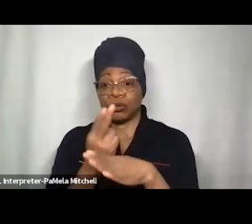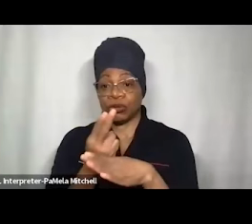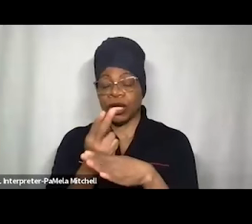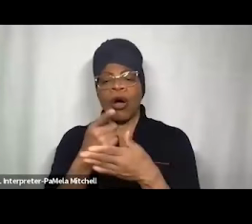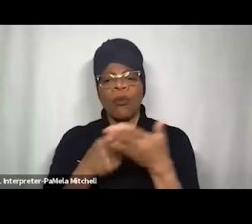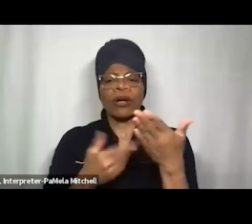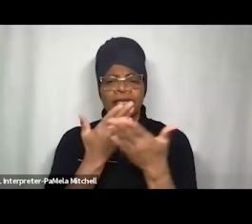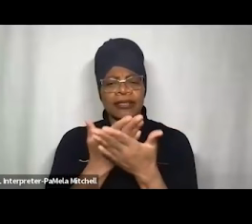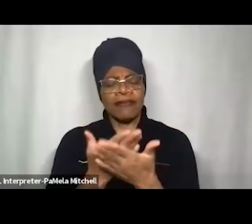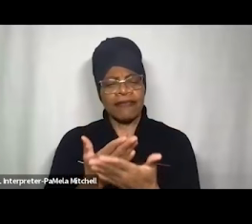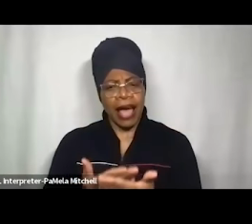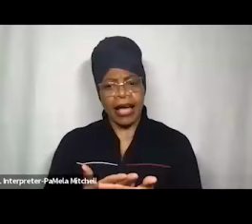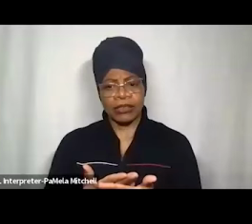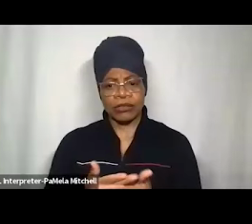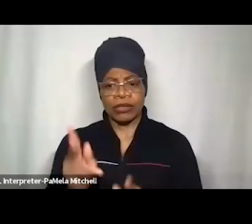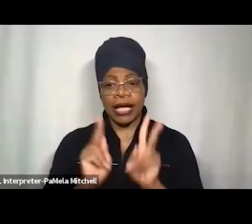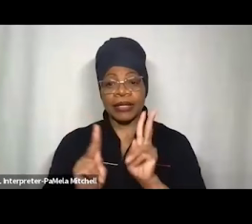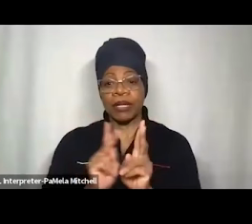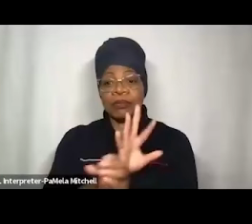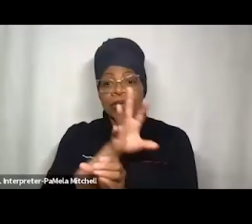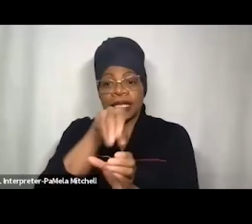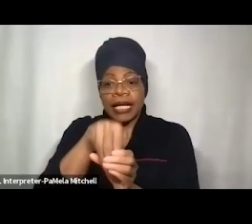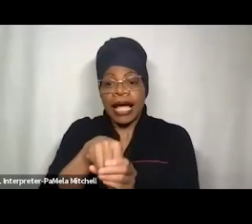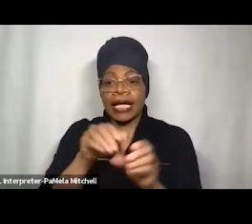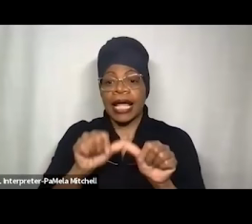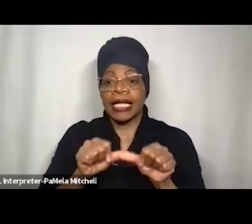to engage and continue using opioids.